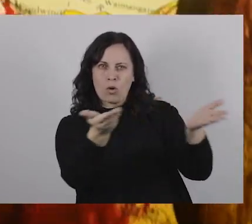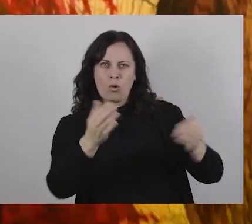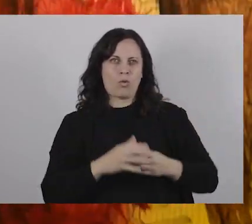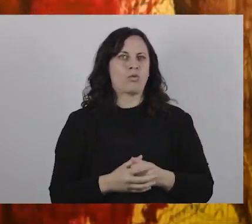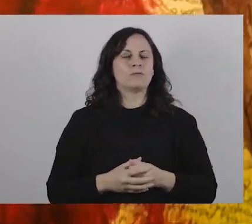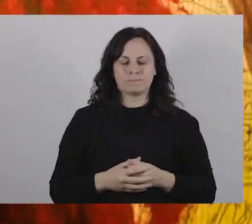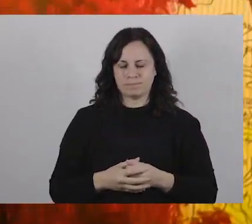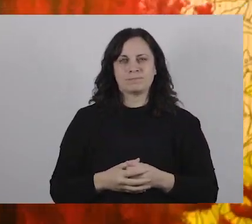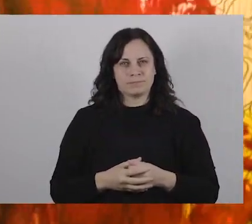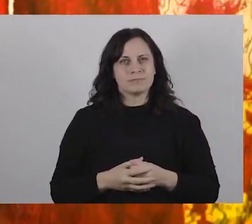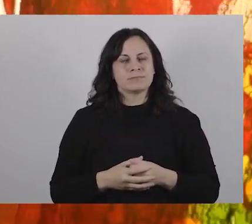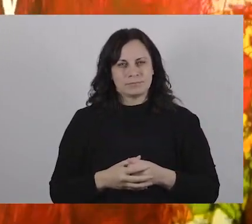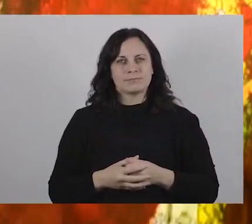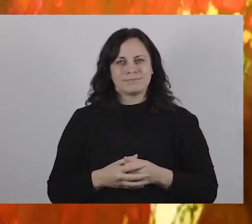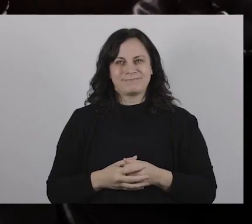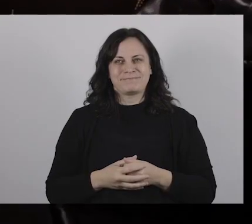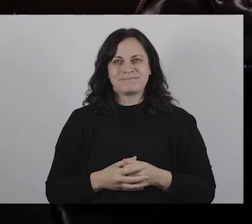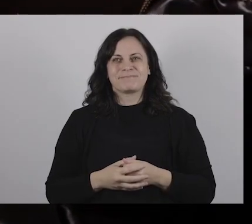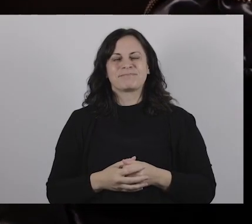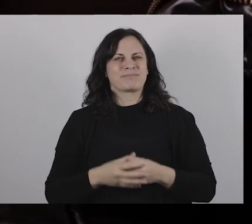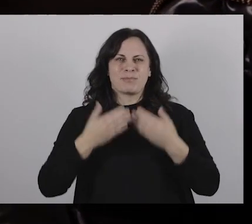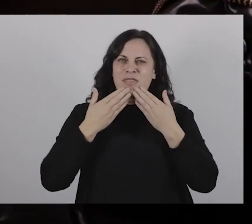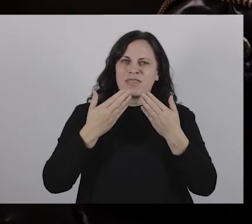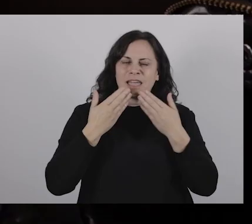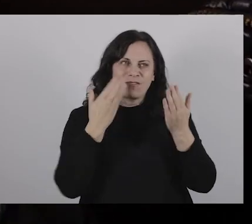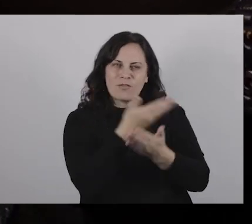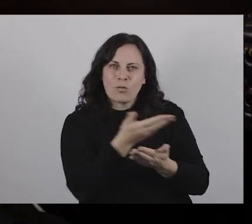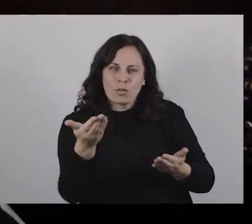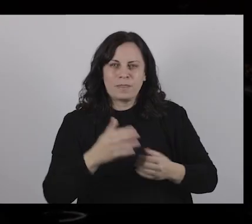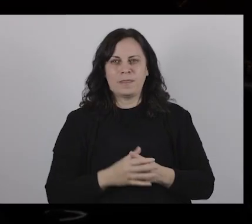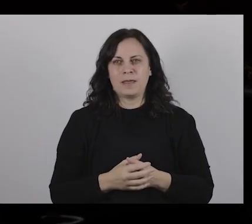heavily, heavily, heavily and people I'm so thankful for.